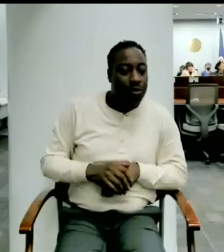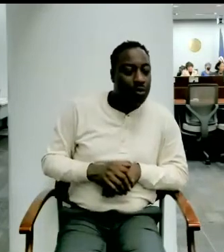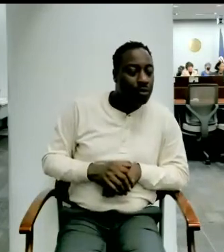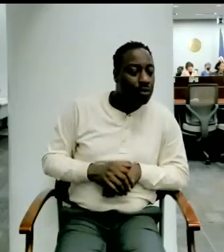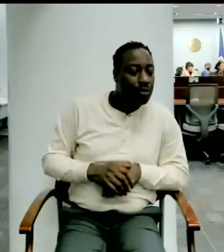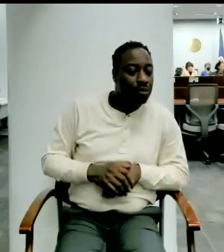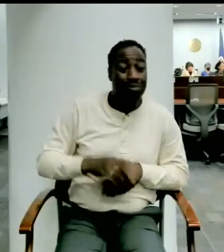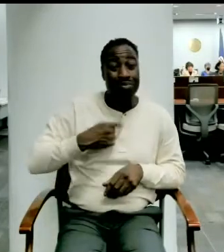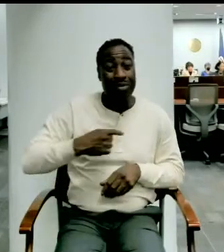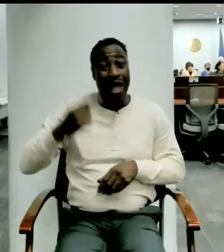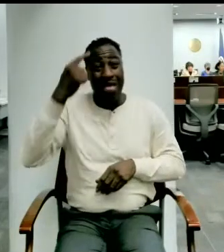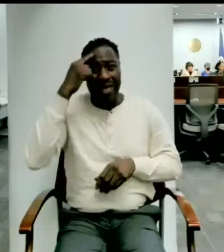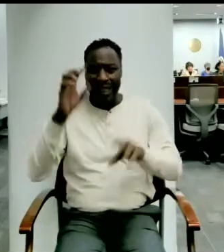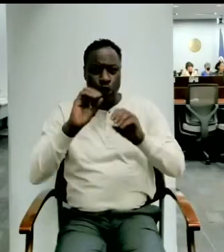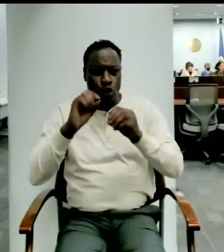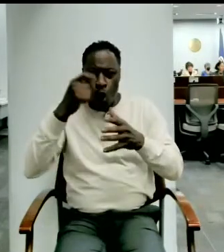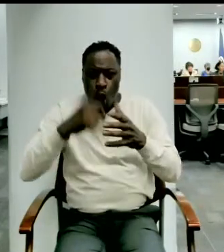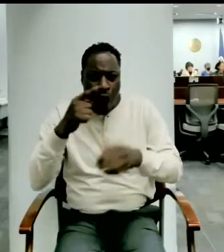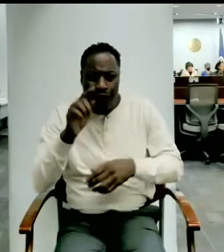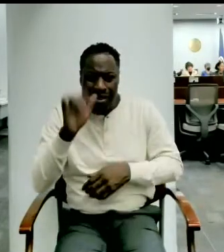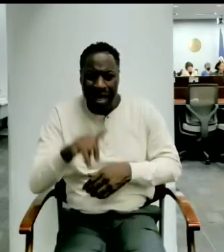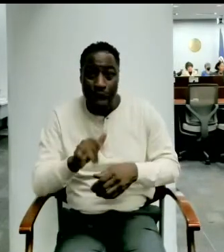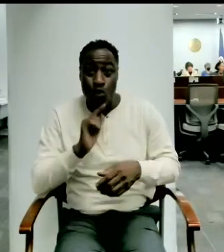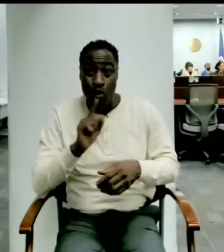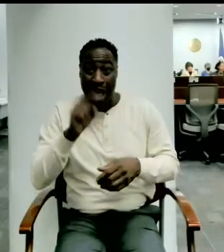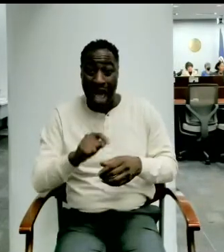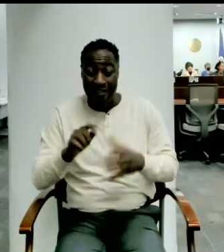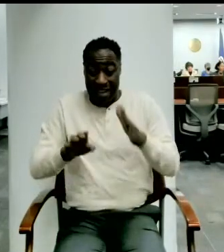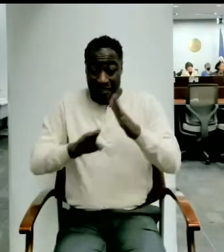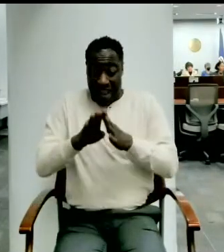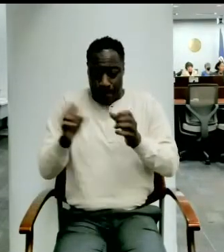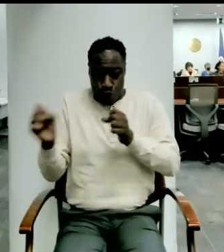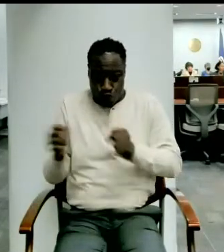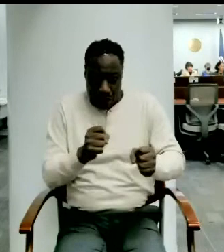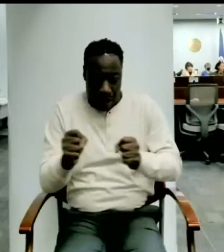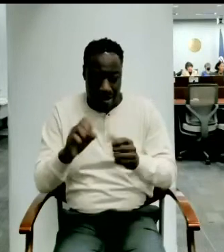I think it is just really being strategic about how you can get in front of the people who,